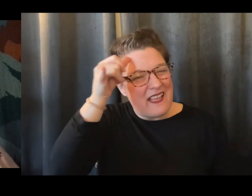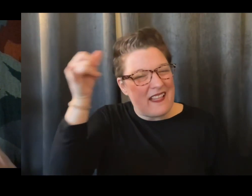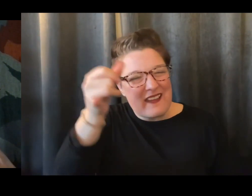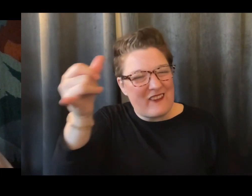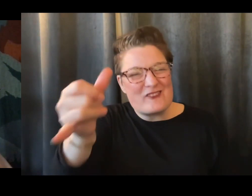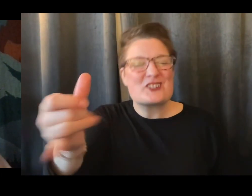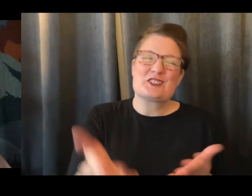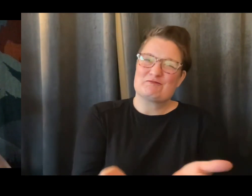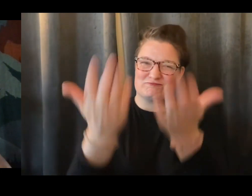We're in this together.